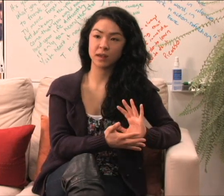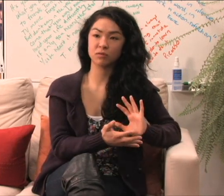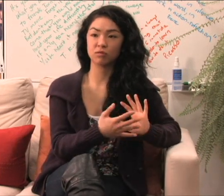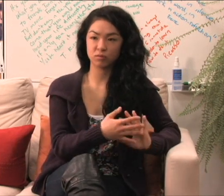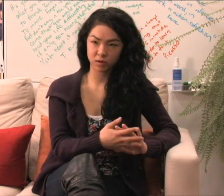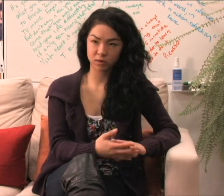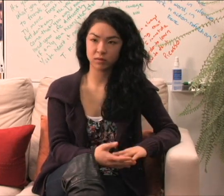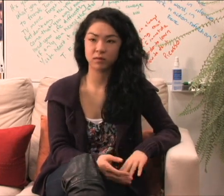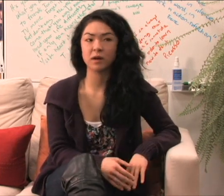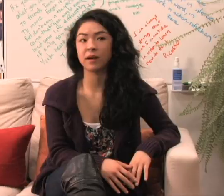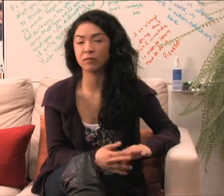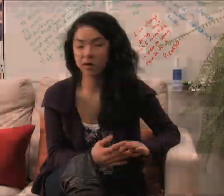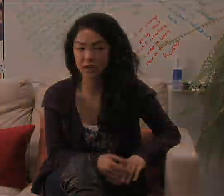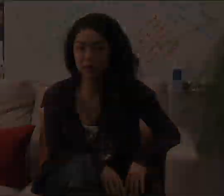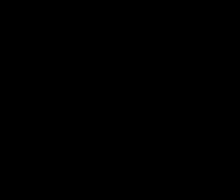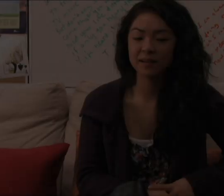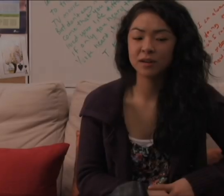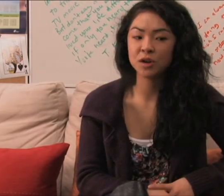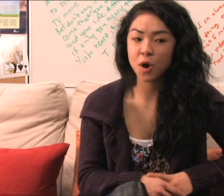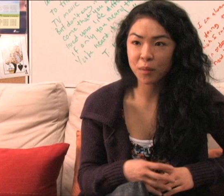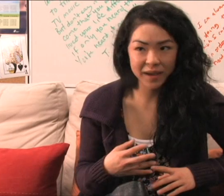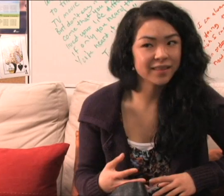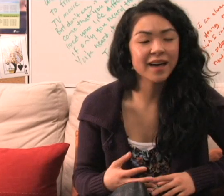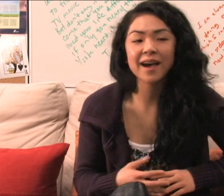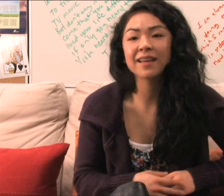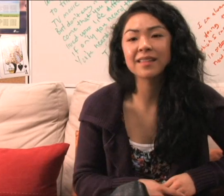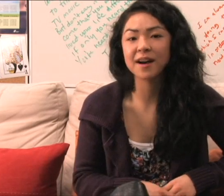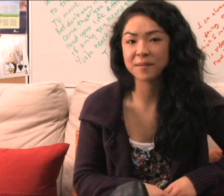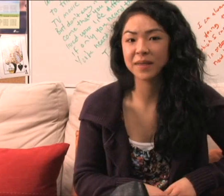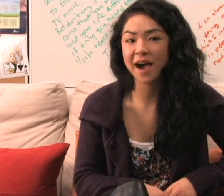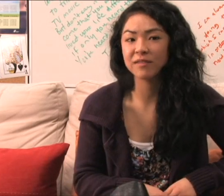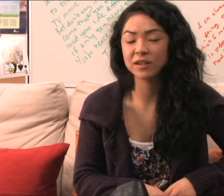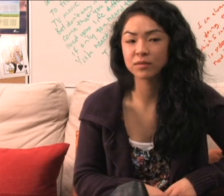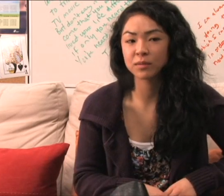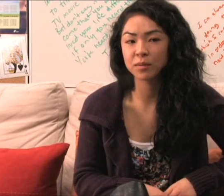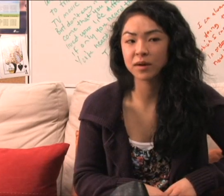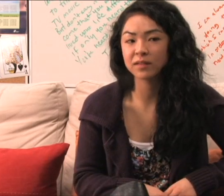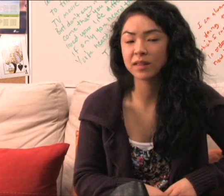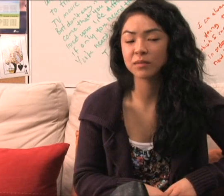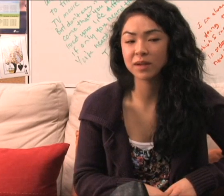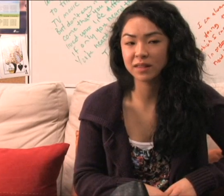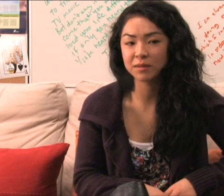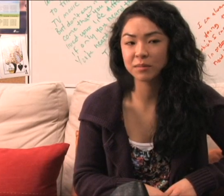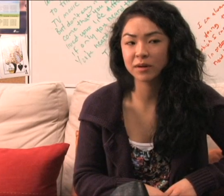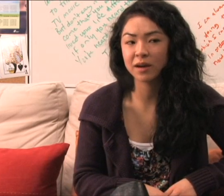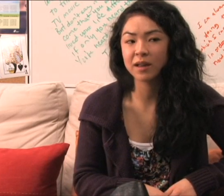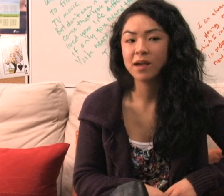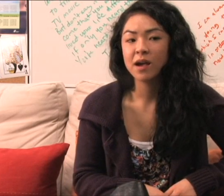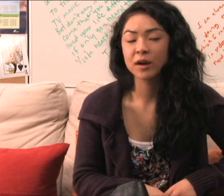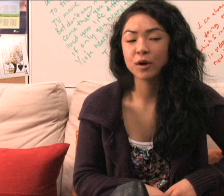social workers have written. Knowing that, they have these reports and they read them and what not,